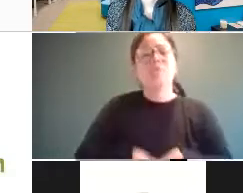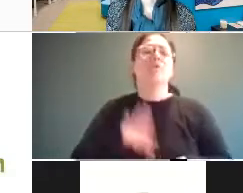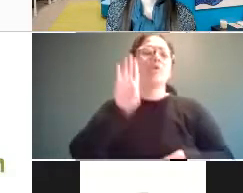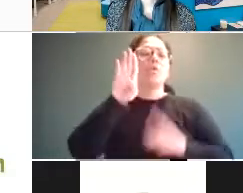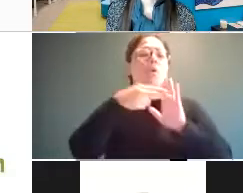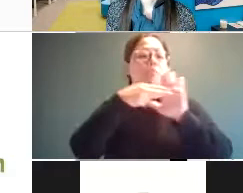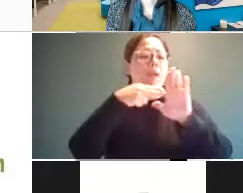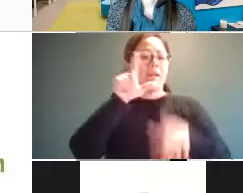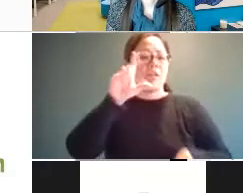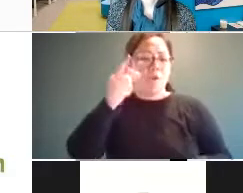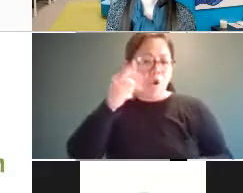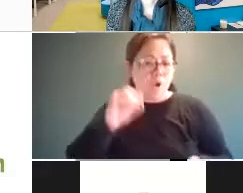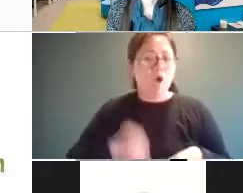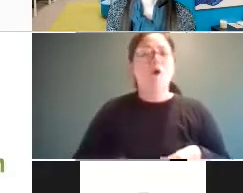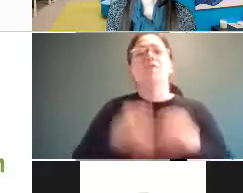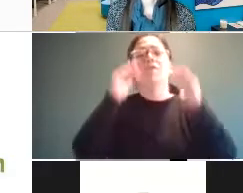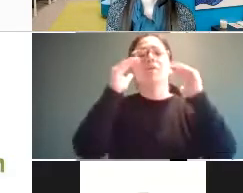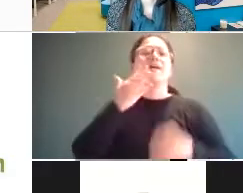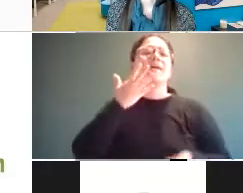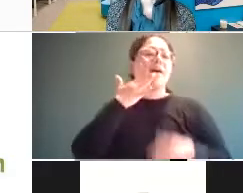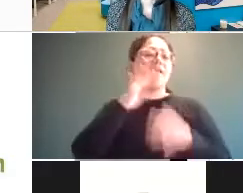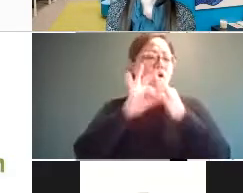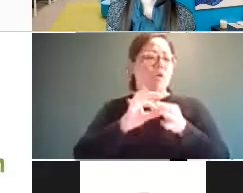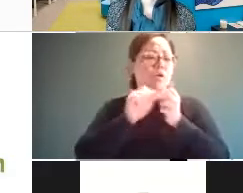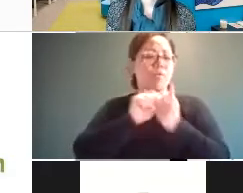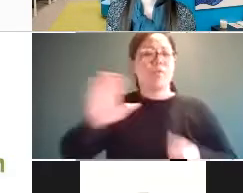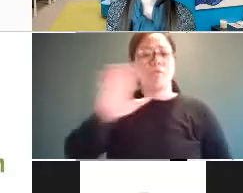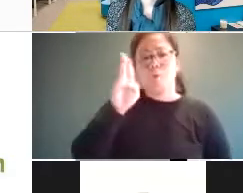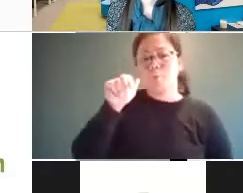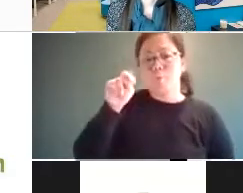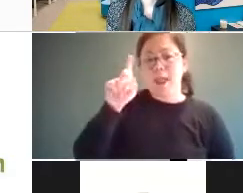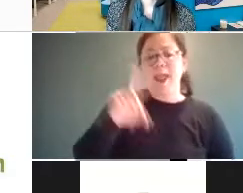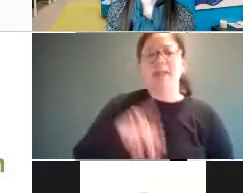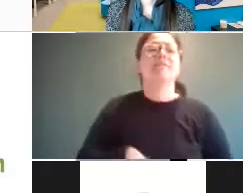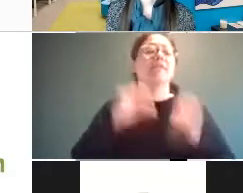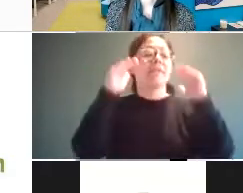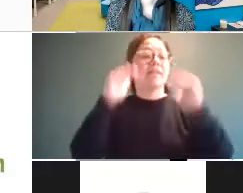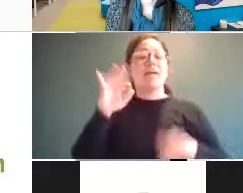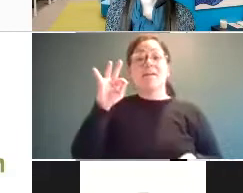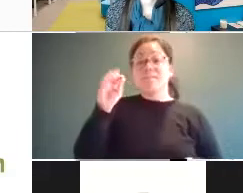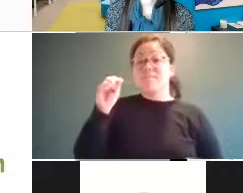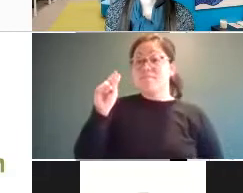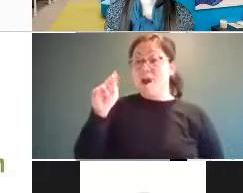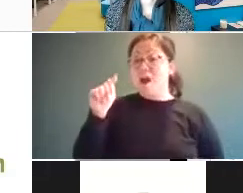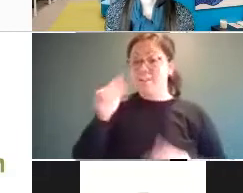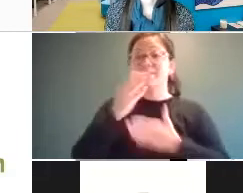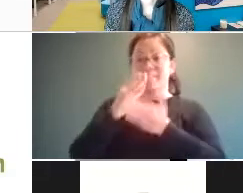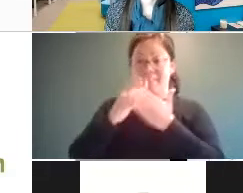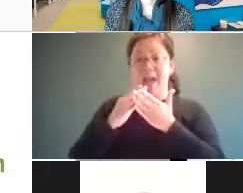the colors that are associated with your brand, even the fonts. Some brands use specialty fonts designed just for them.